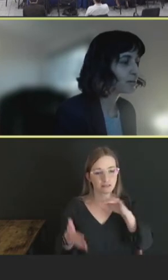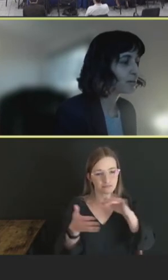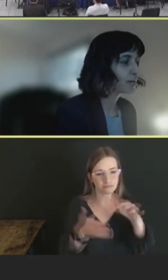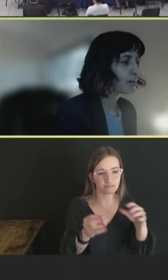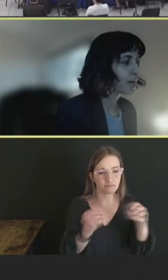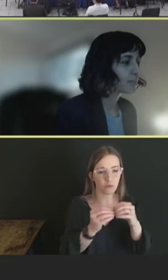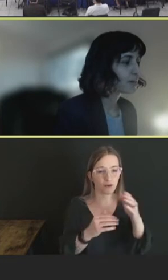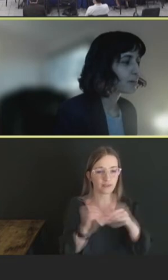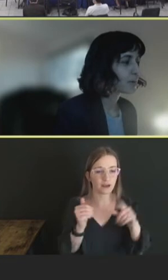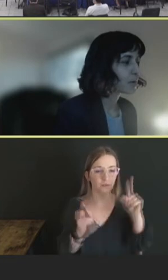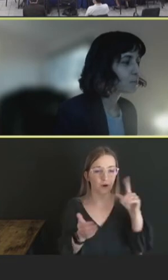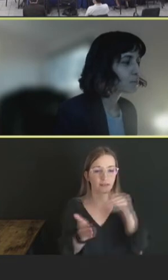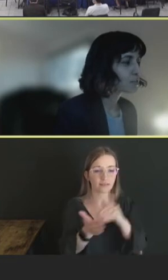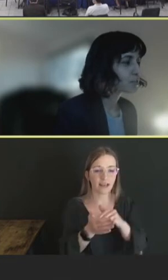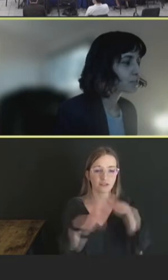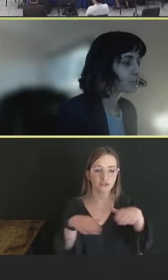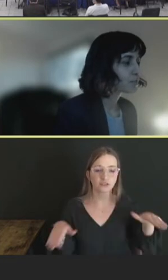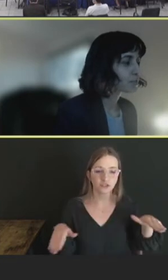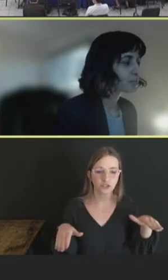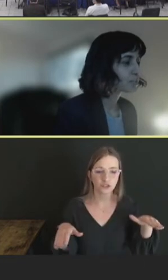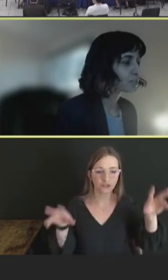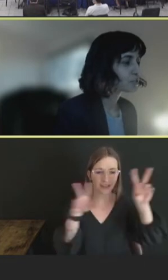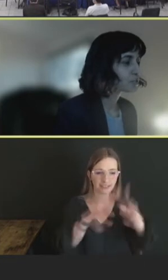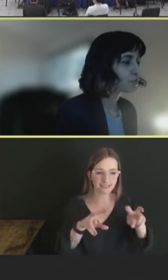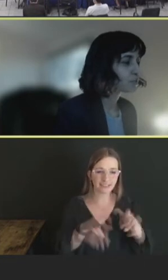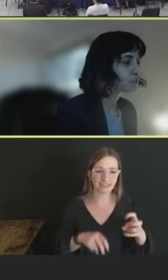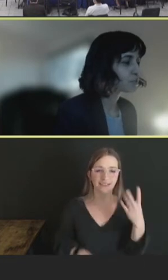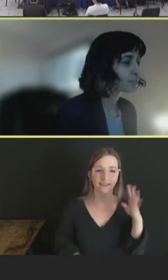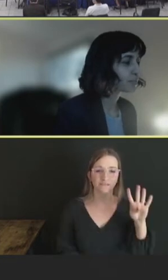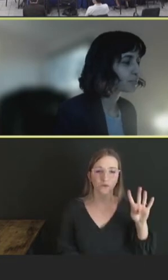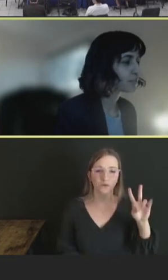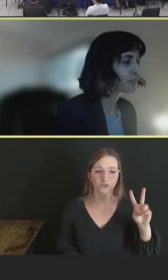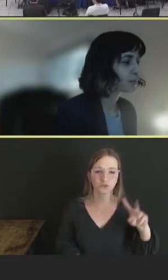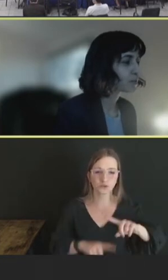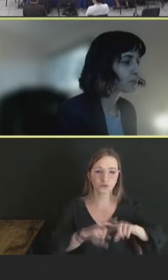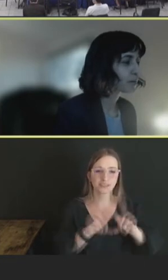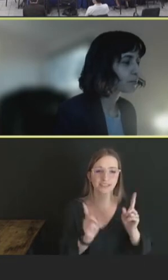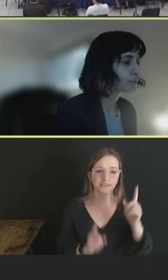and they measured thiomersal exposure retrospectively from medical records,